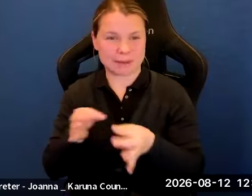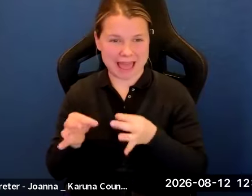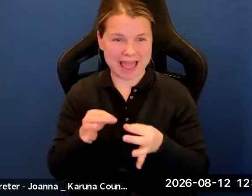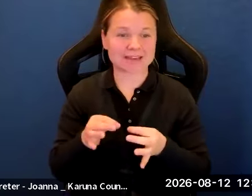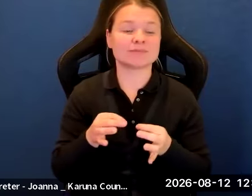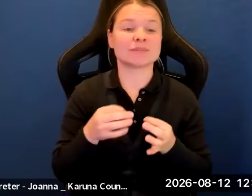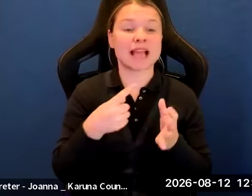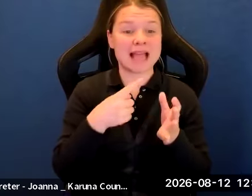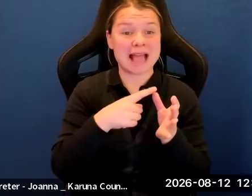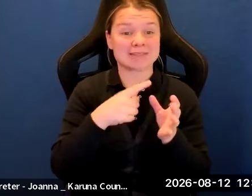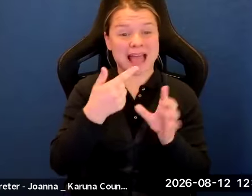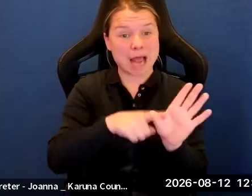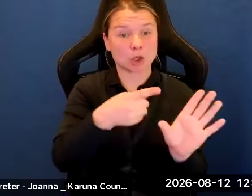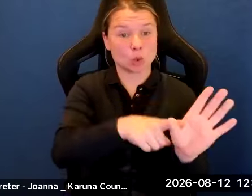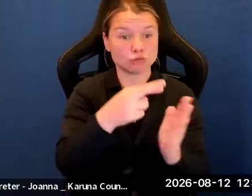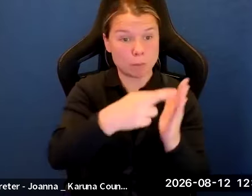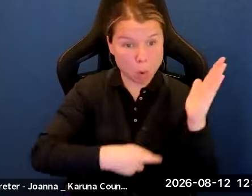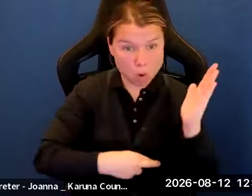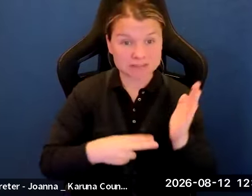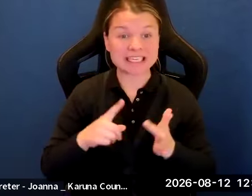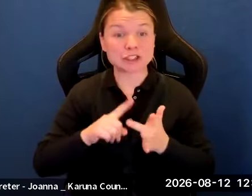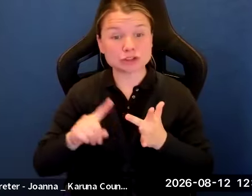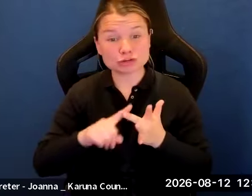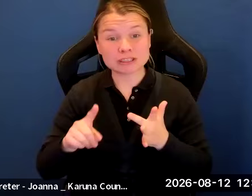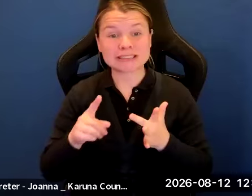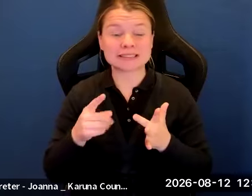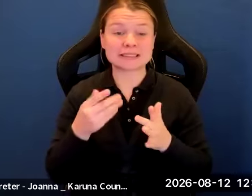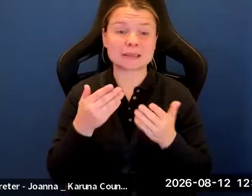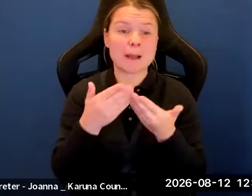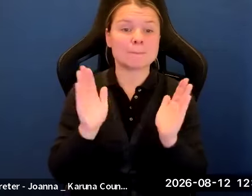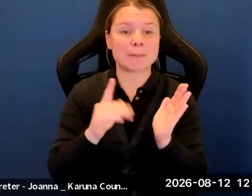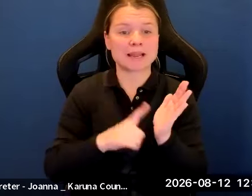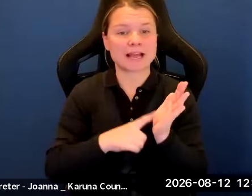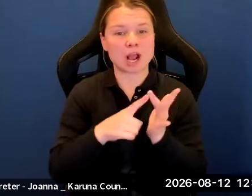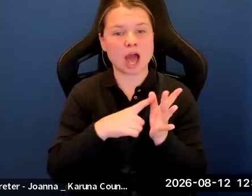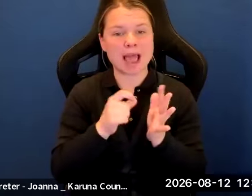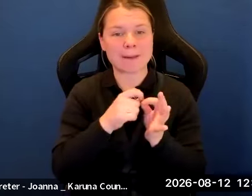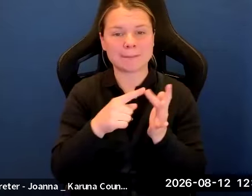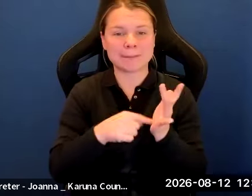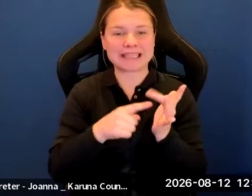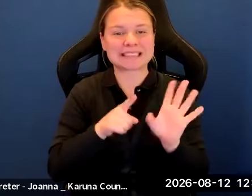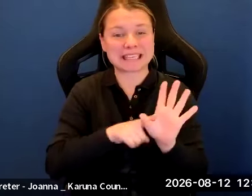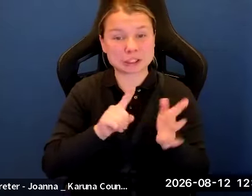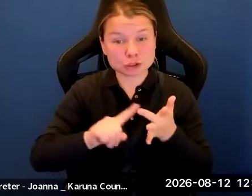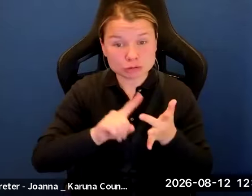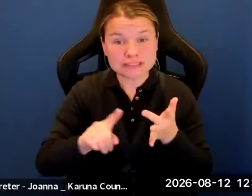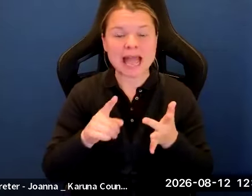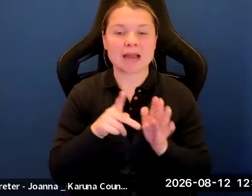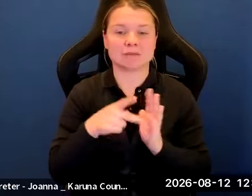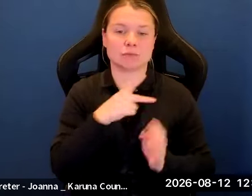business and/or strategic plan and they must have an annual report, as well as insurances including public liability